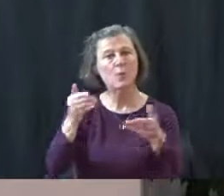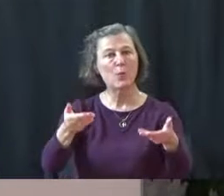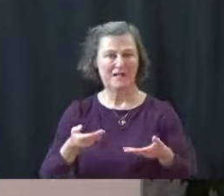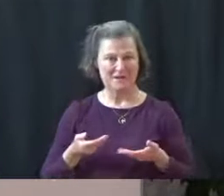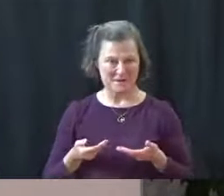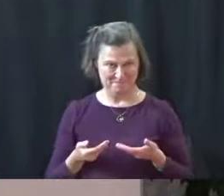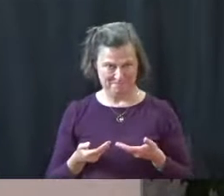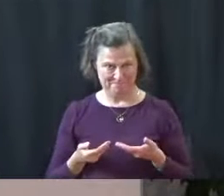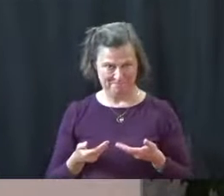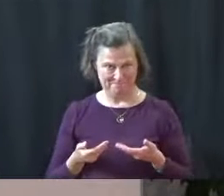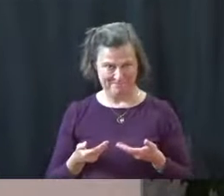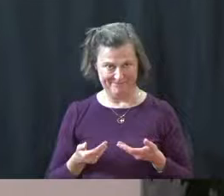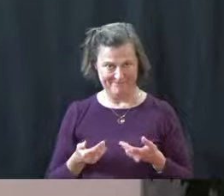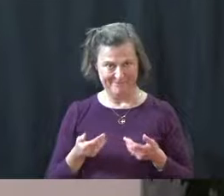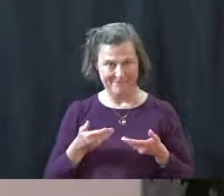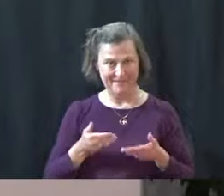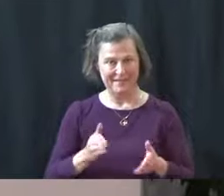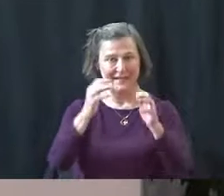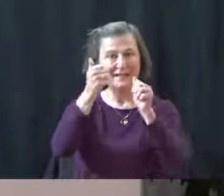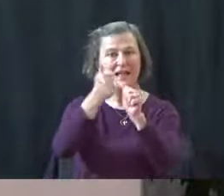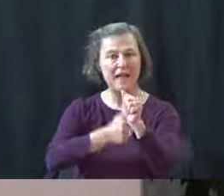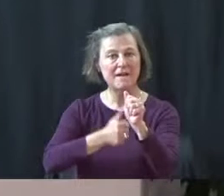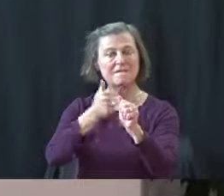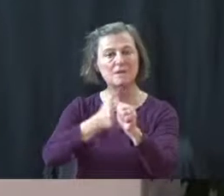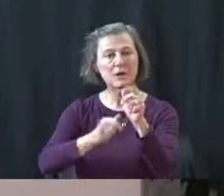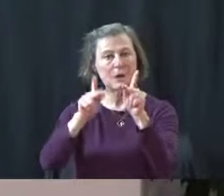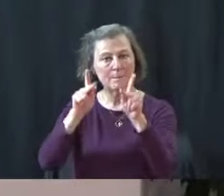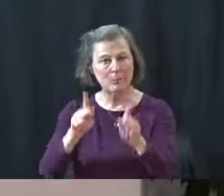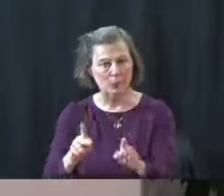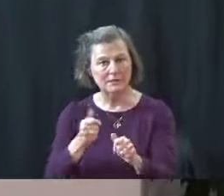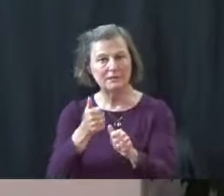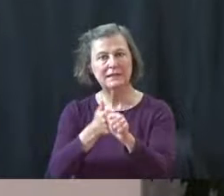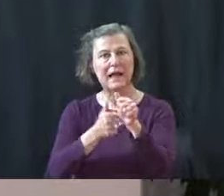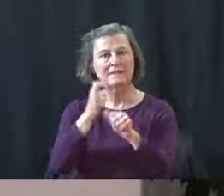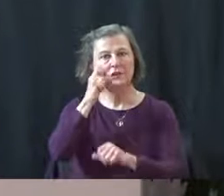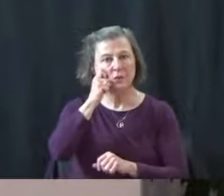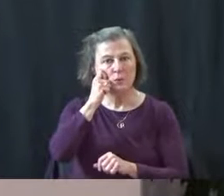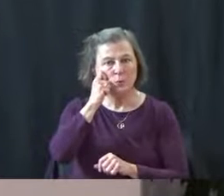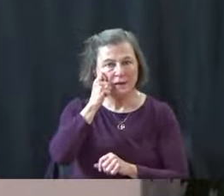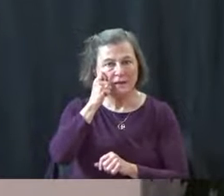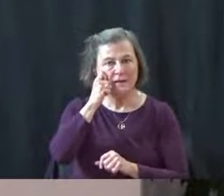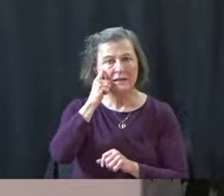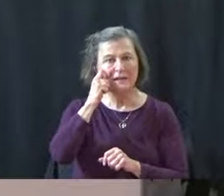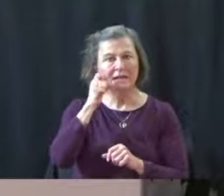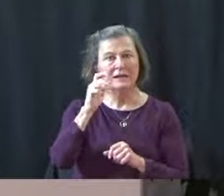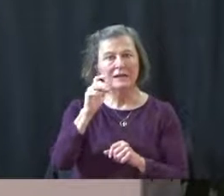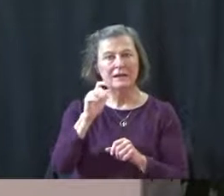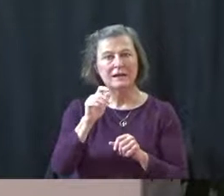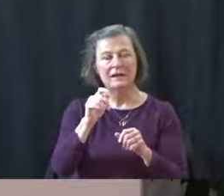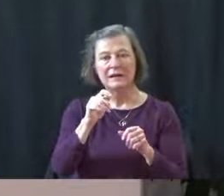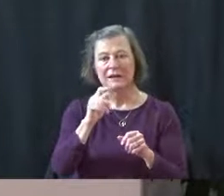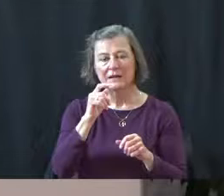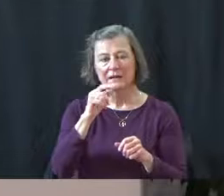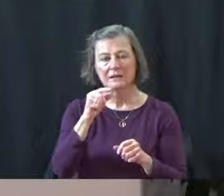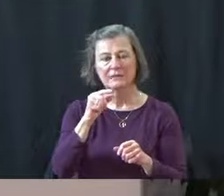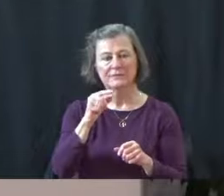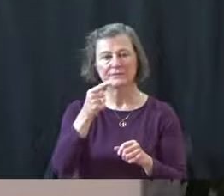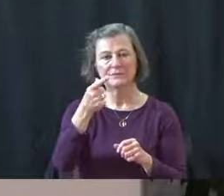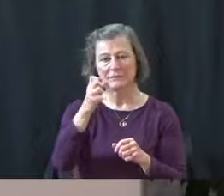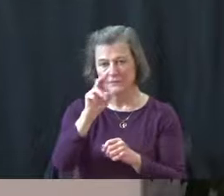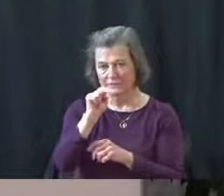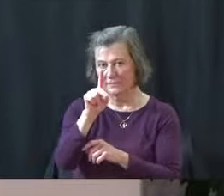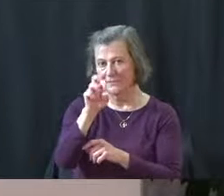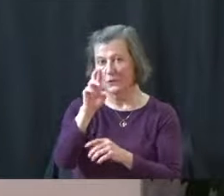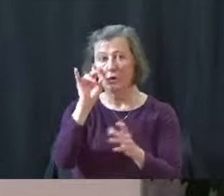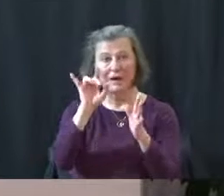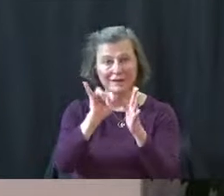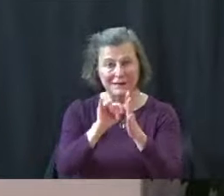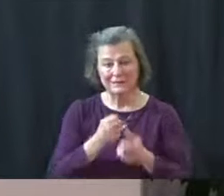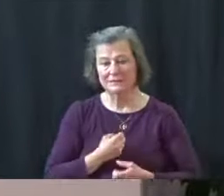Let every person, every race, ethnicity, creed, gender identity and expression, sex, political